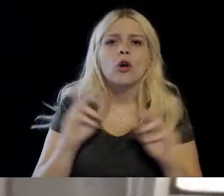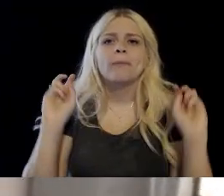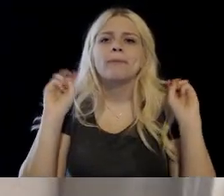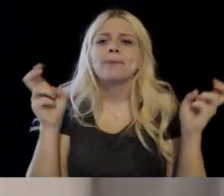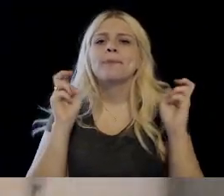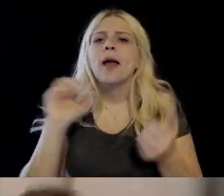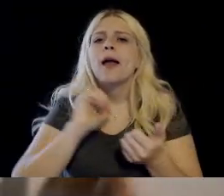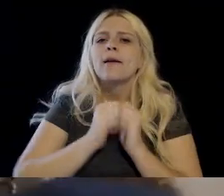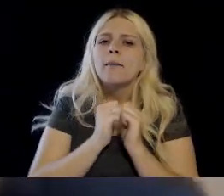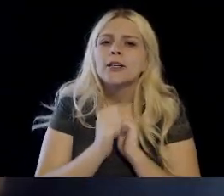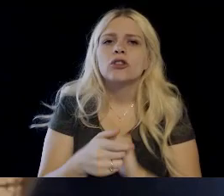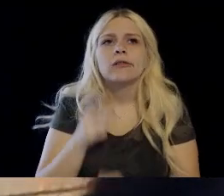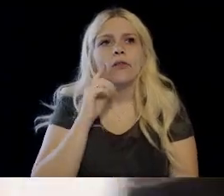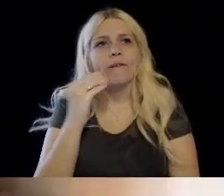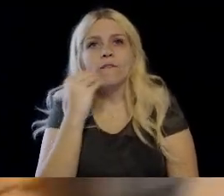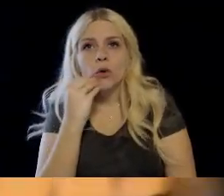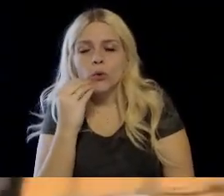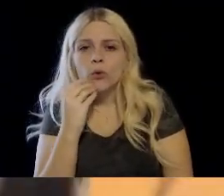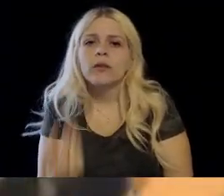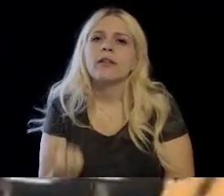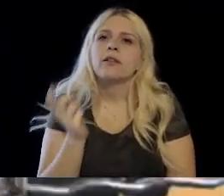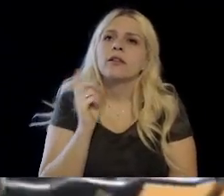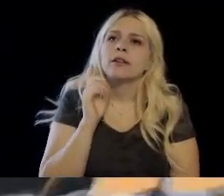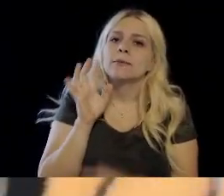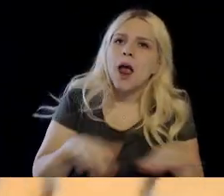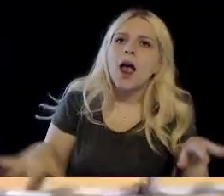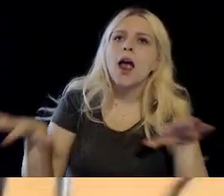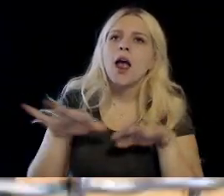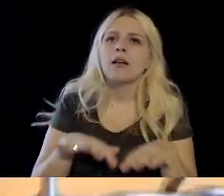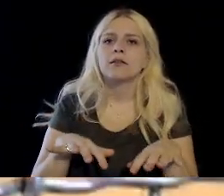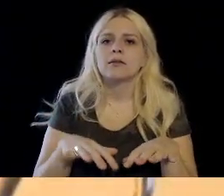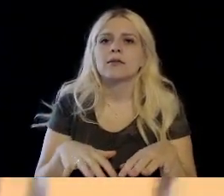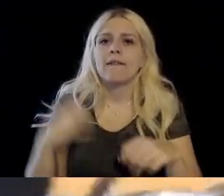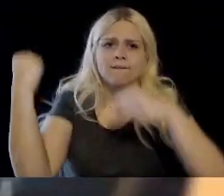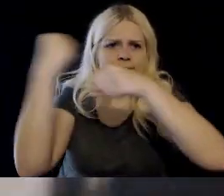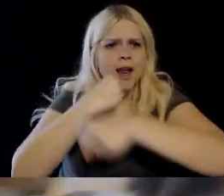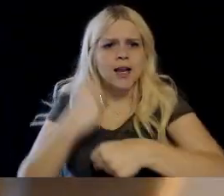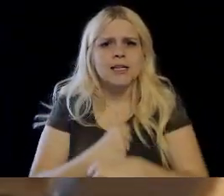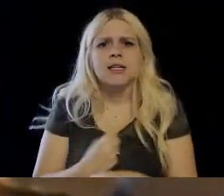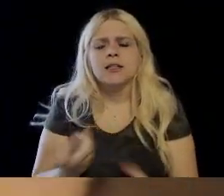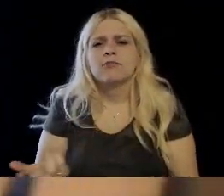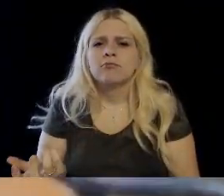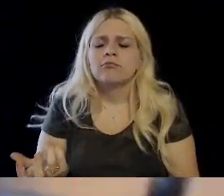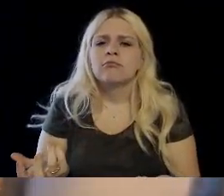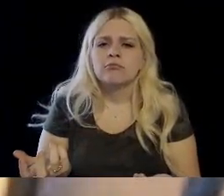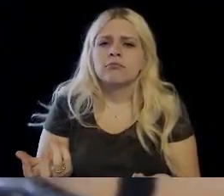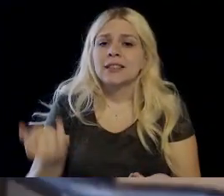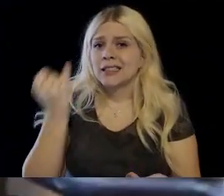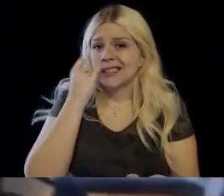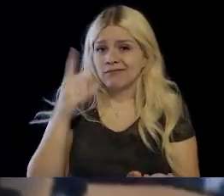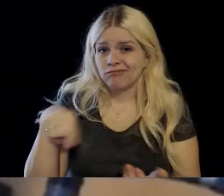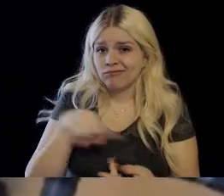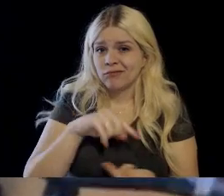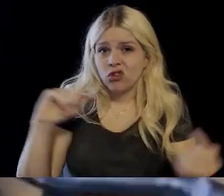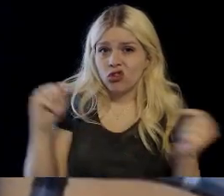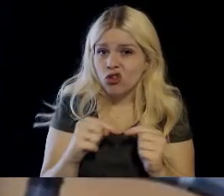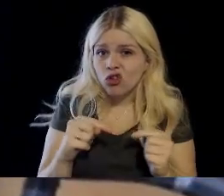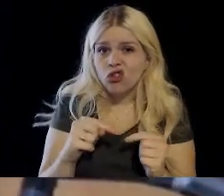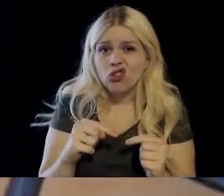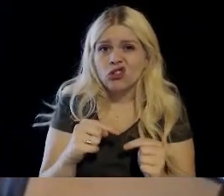Joanne: For food, for their spaces. Erica: Fights with other bears, maybe. Joanne: Um, if they get hurt, or get sick, or get parasites, nobody's there to take